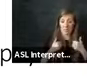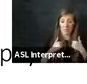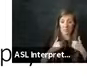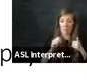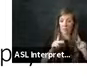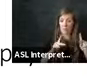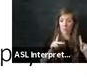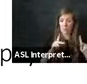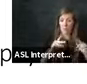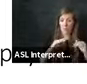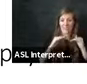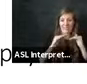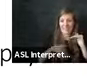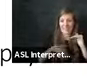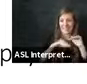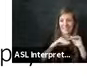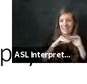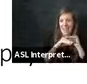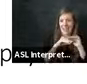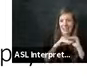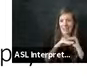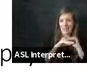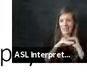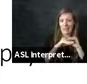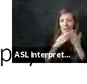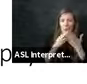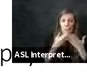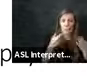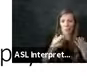access to resources to support their health and wellbeing.